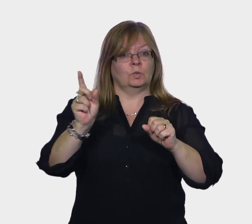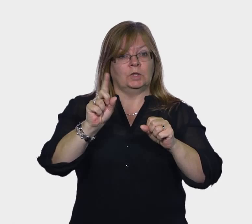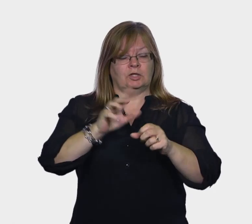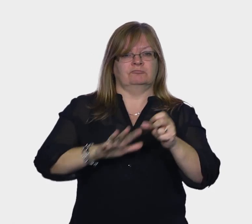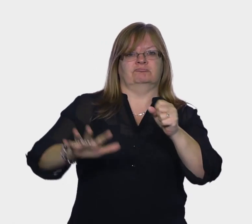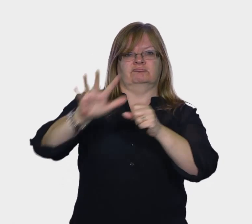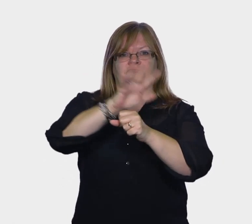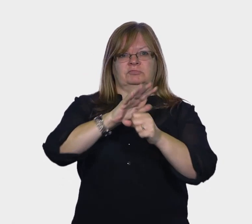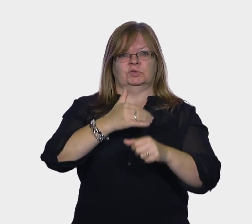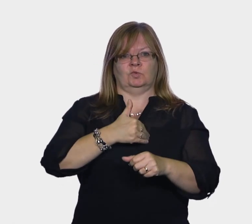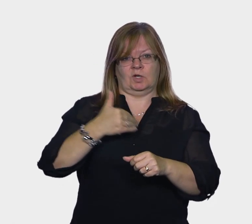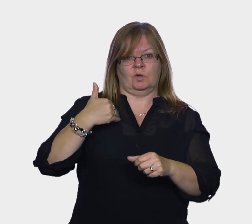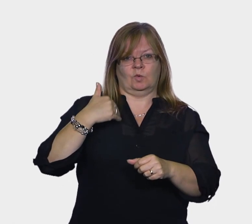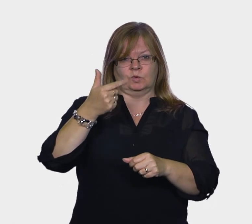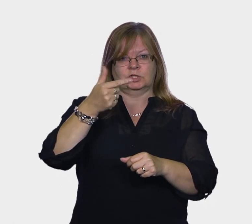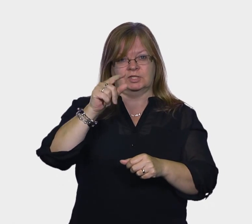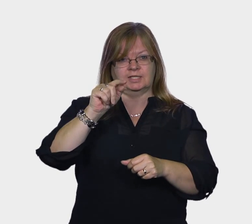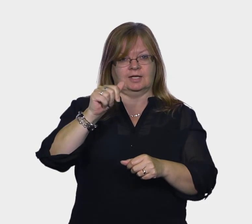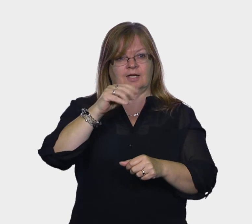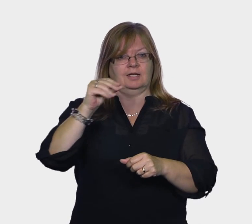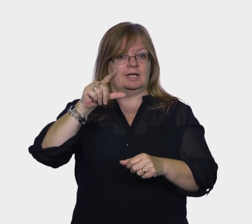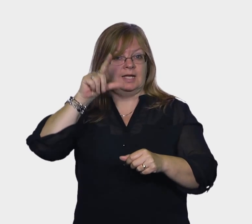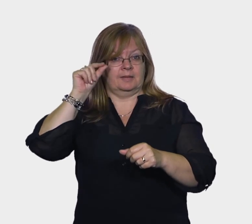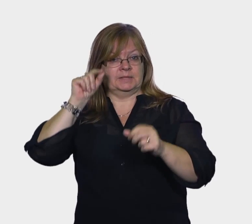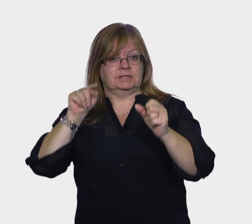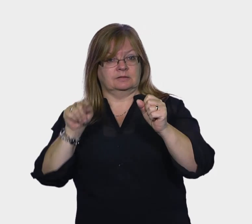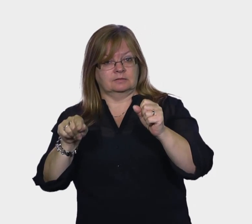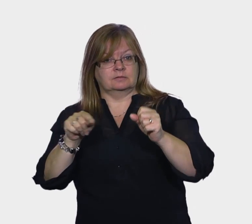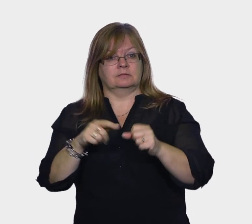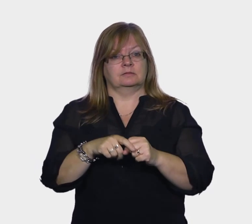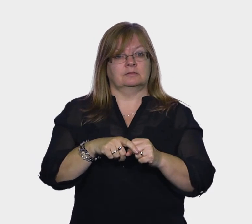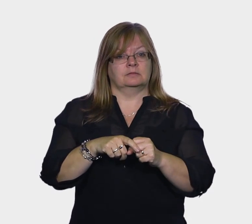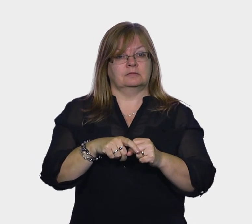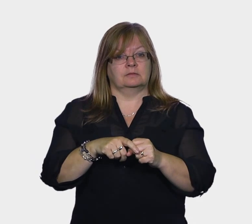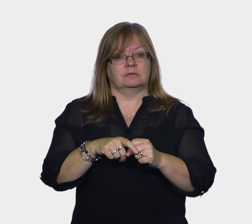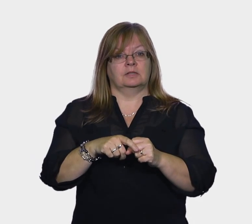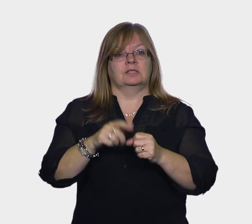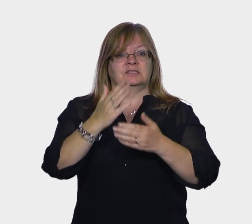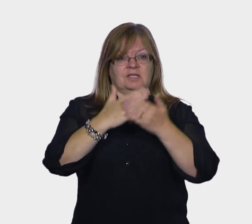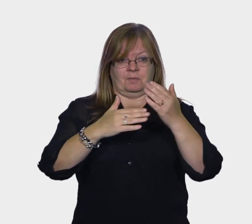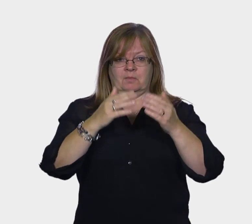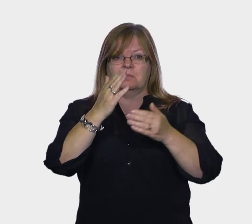take place in the Greater Toronto and Hamilton Area